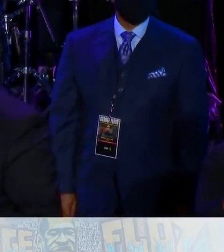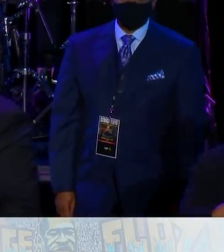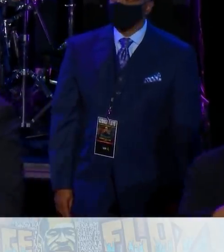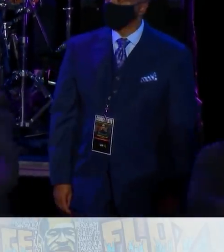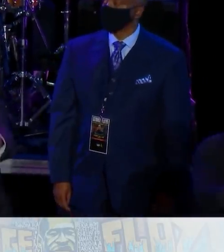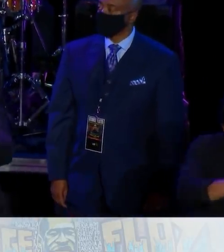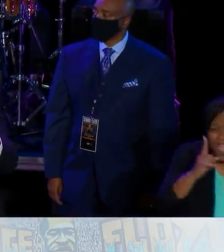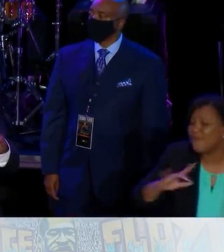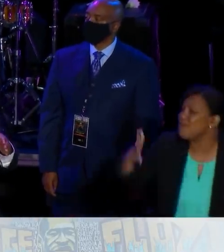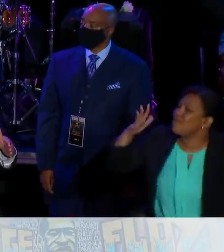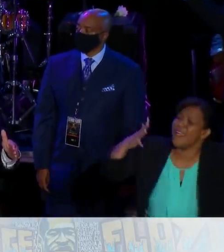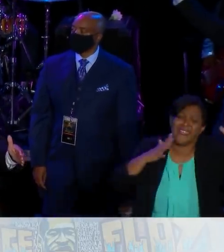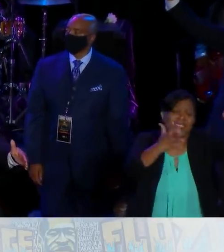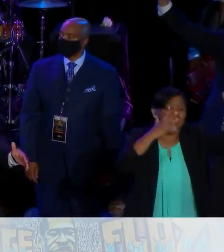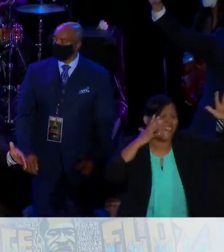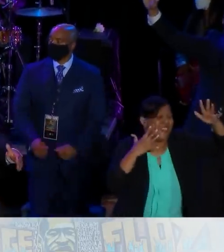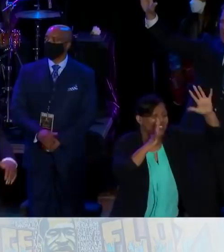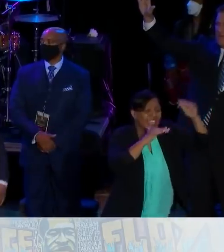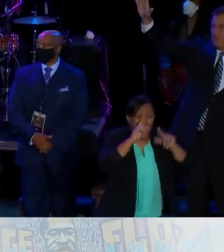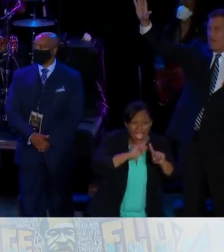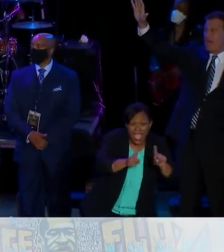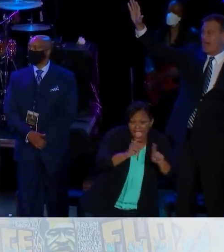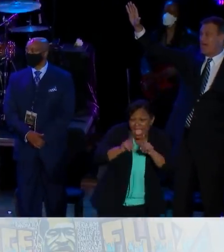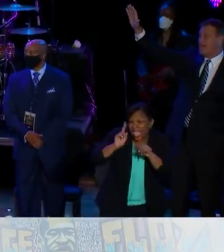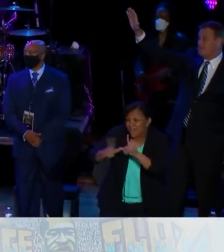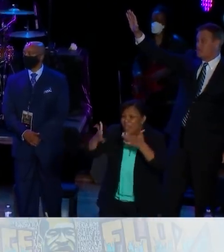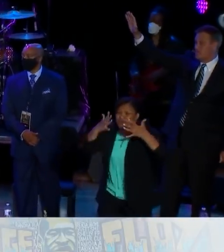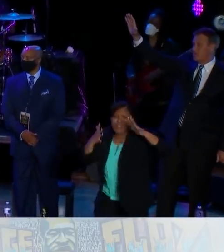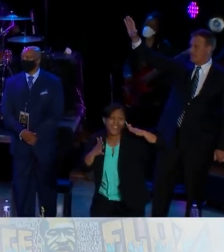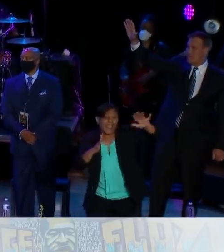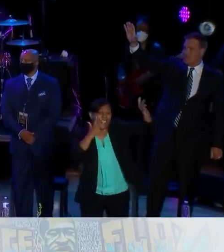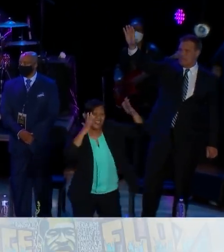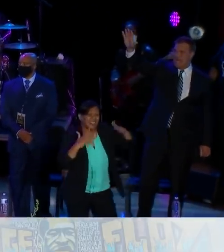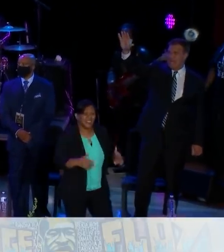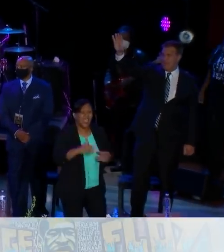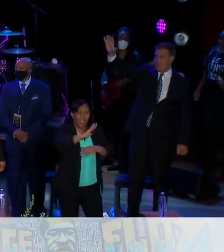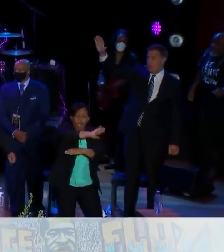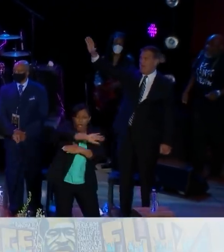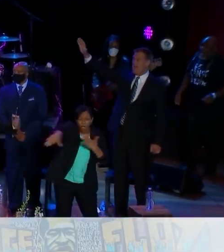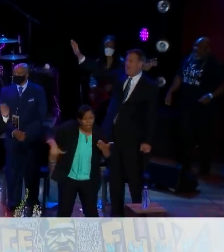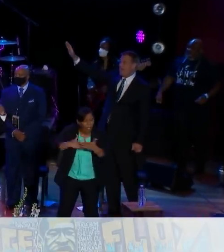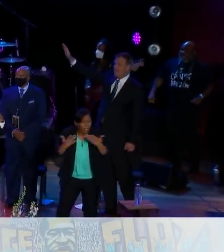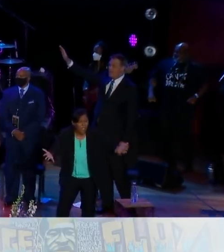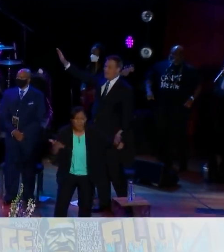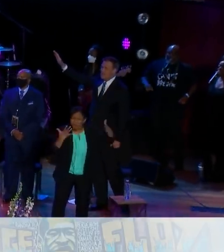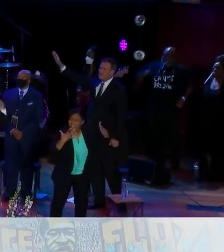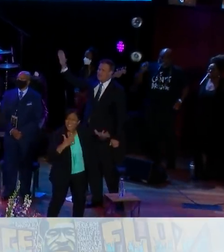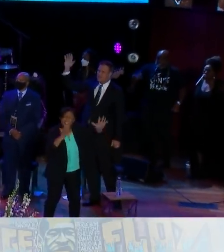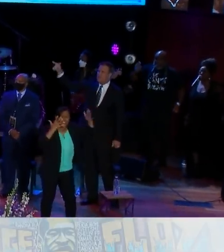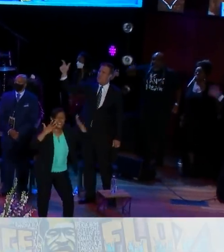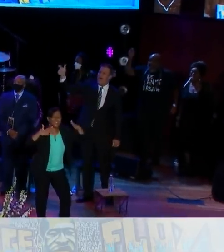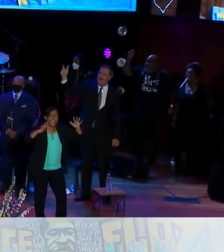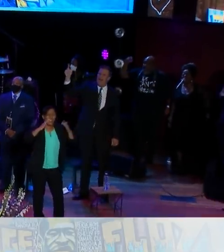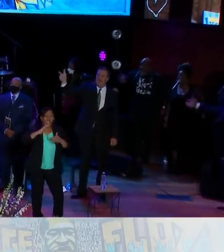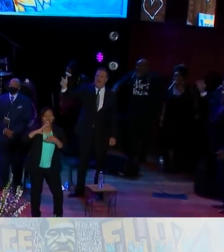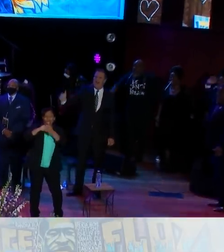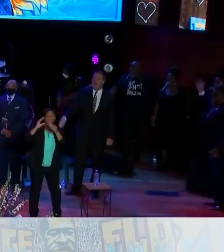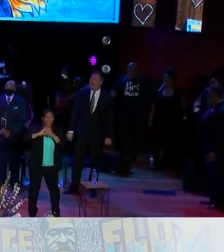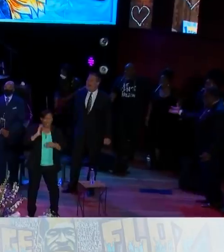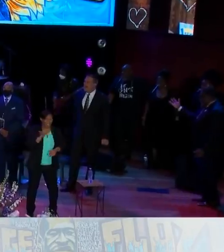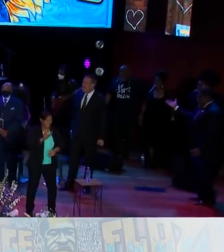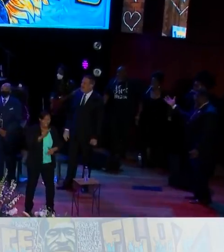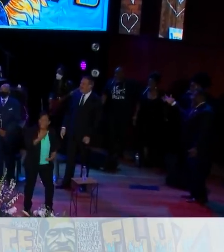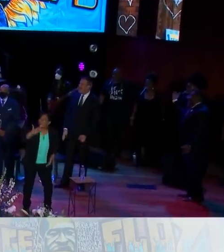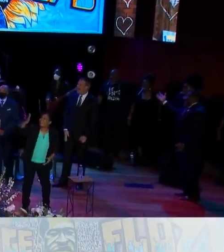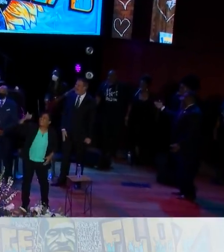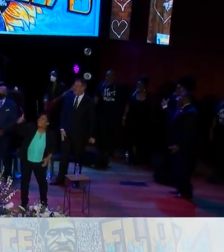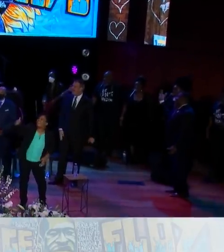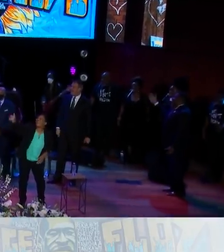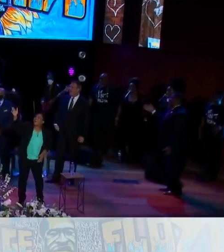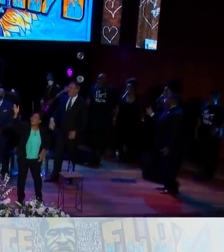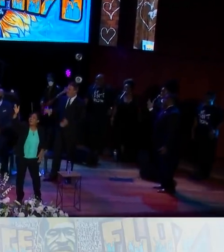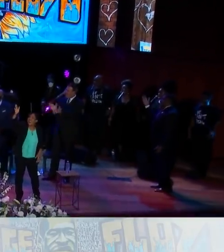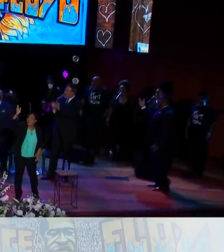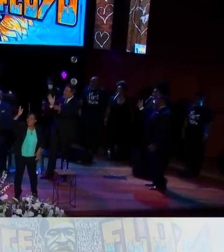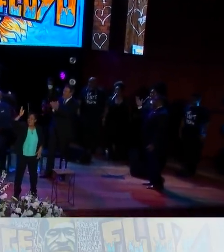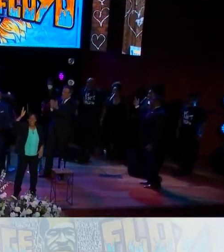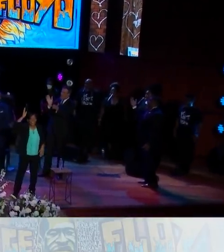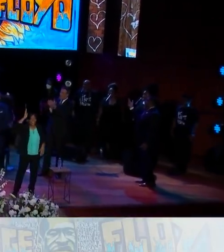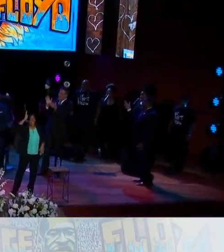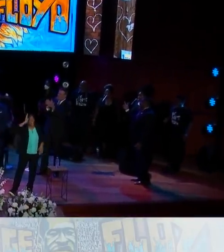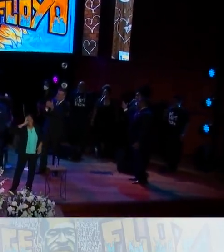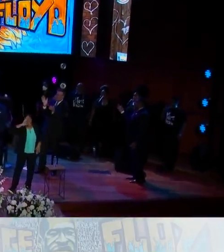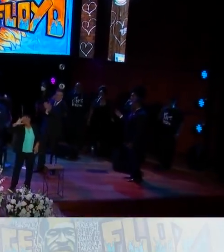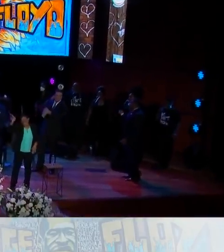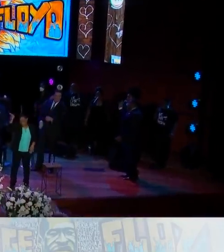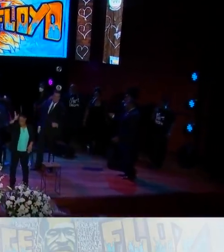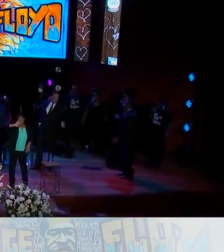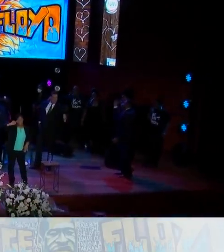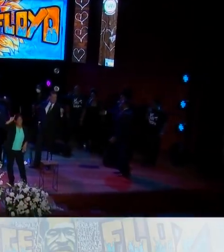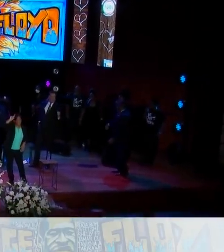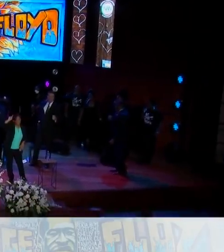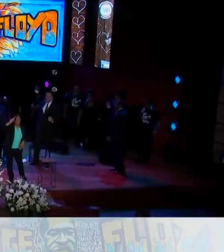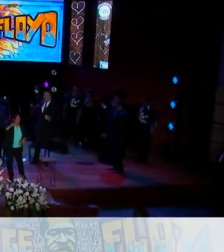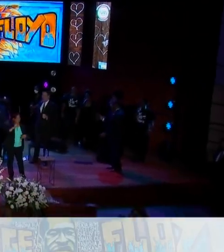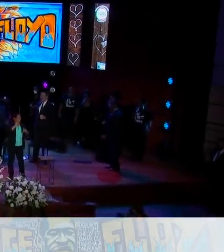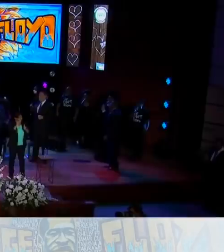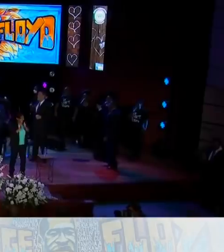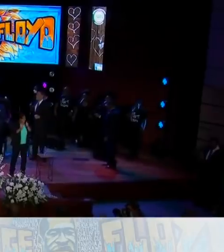EVERY PRAISE.